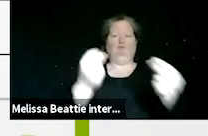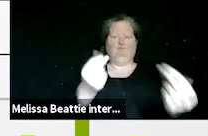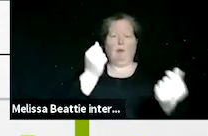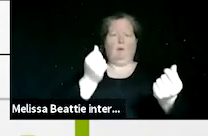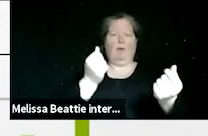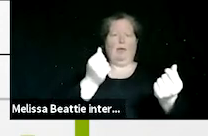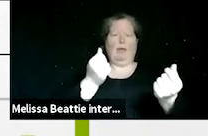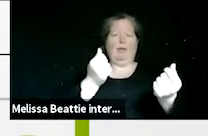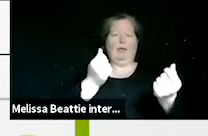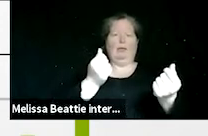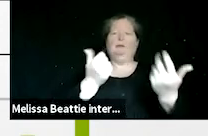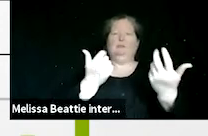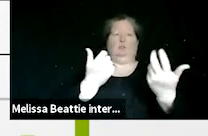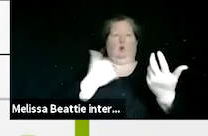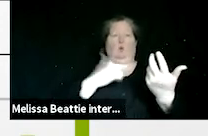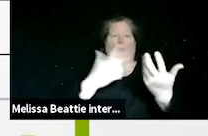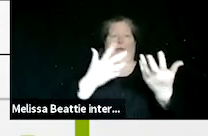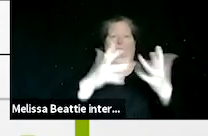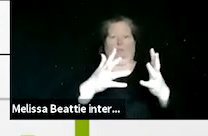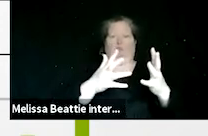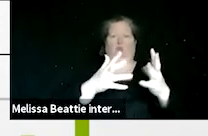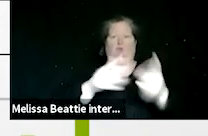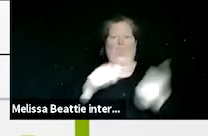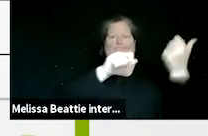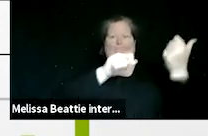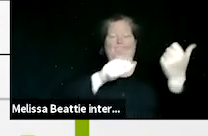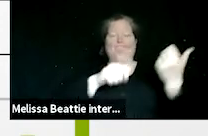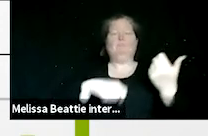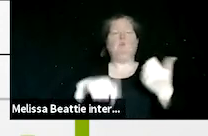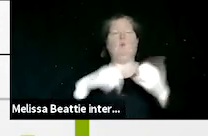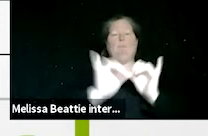Ben Woelk: Either so we measured the number of reports we got in the first minute